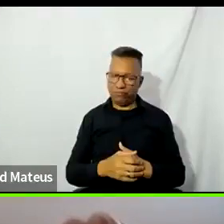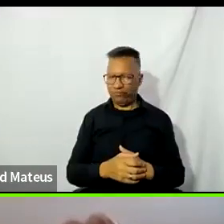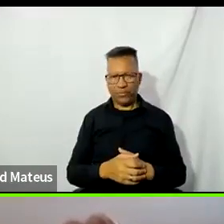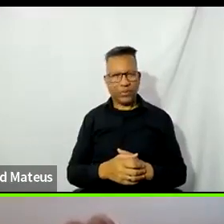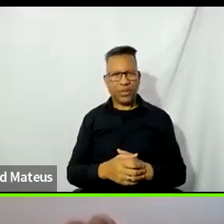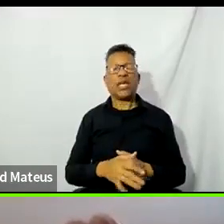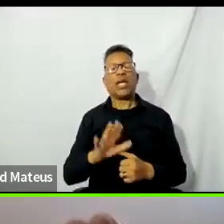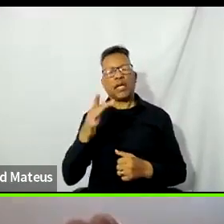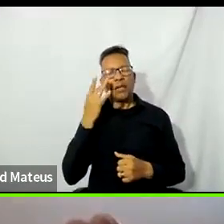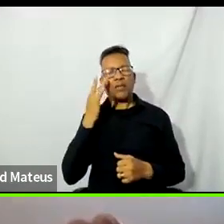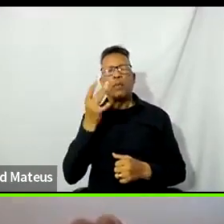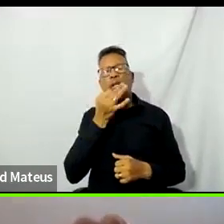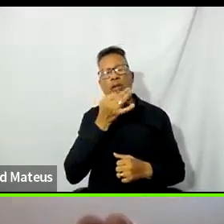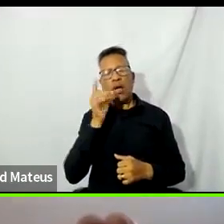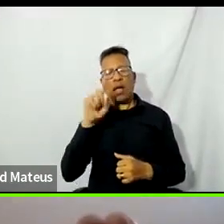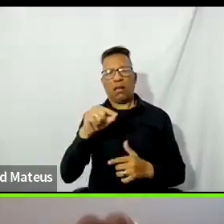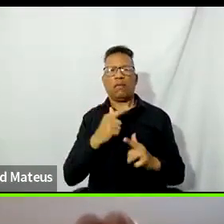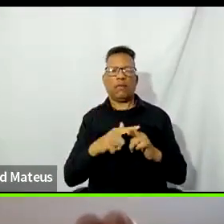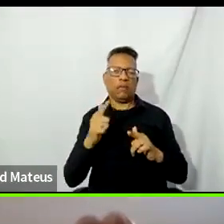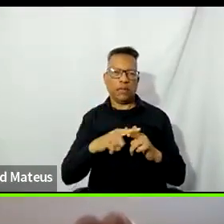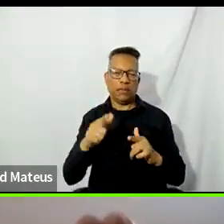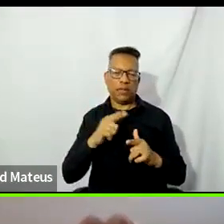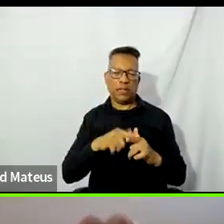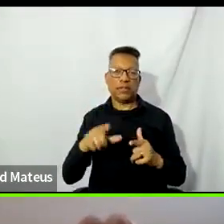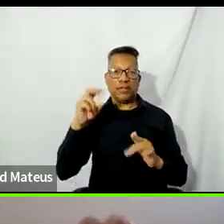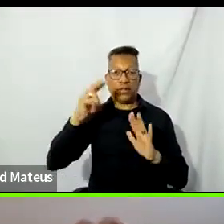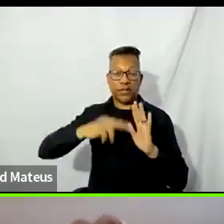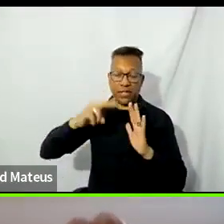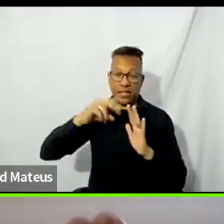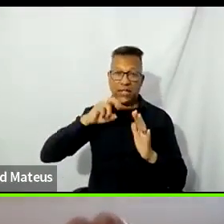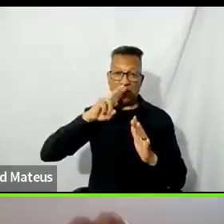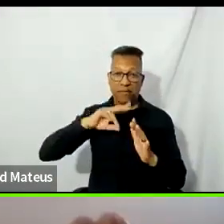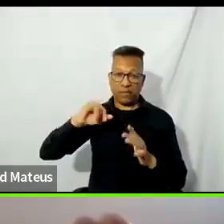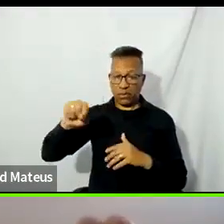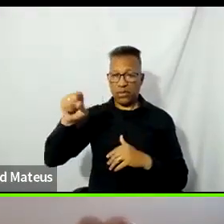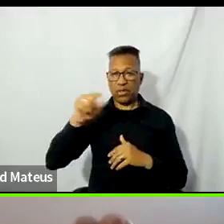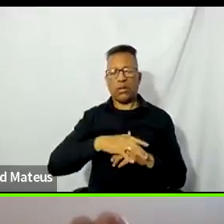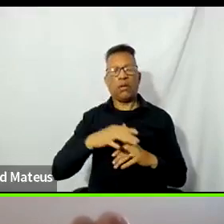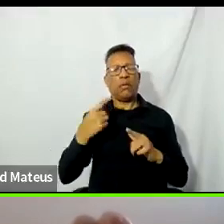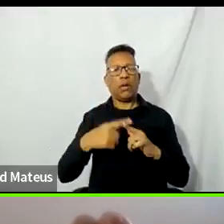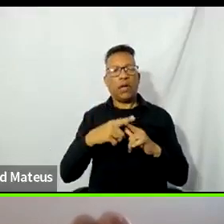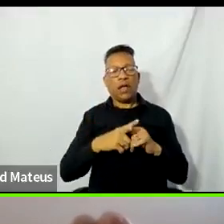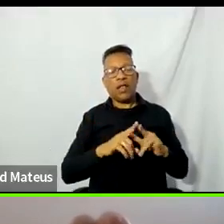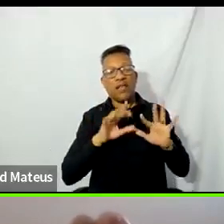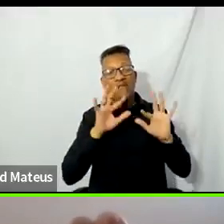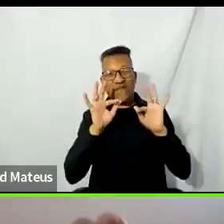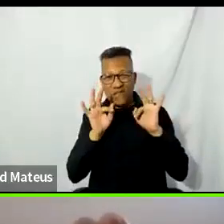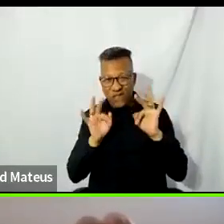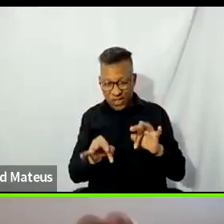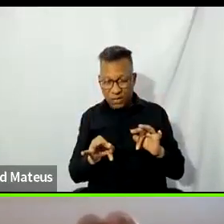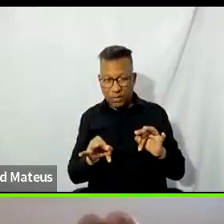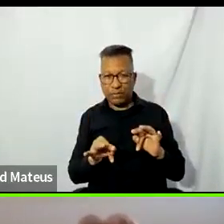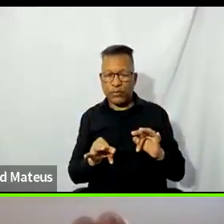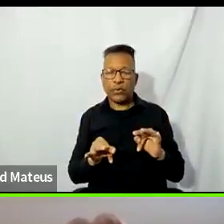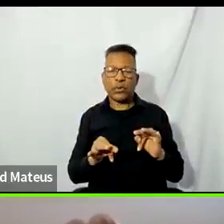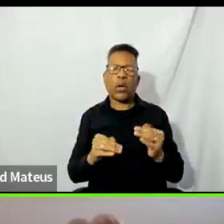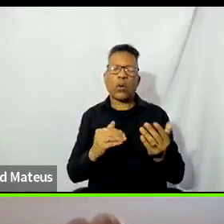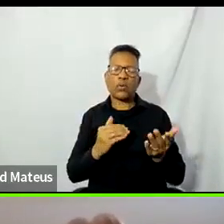and I think that and I think that that's the e problem in in the Gowski's account, because t the end of t the end of the day, If you u start with this with this day.